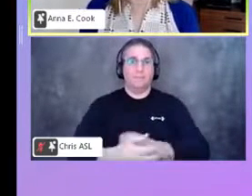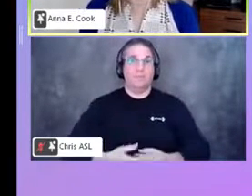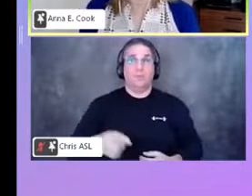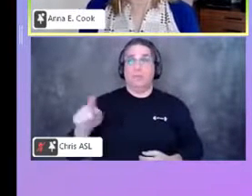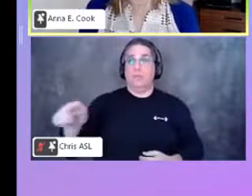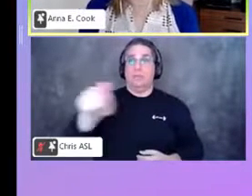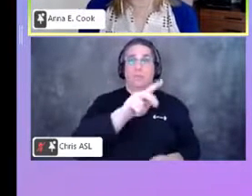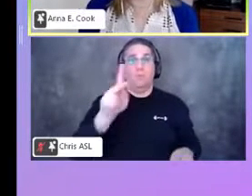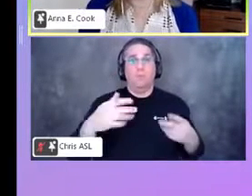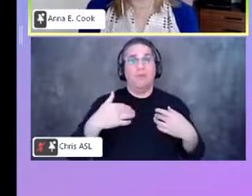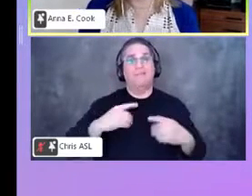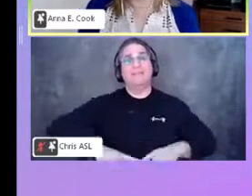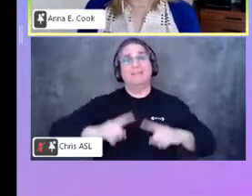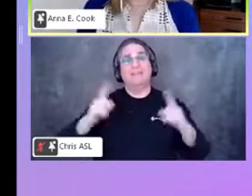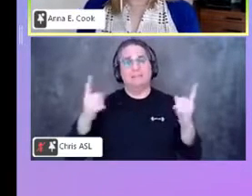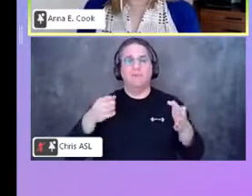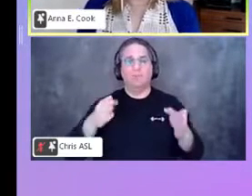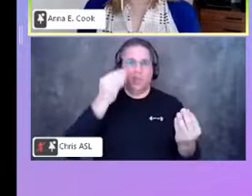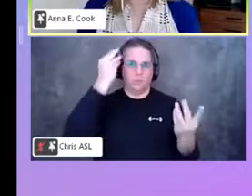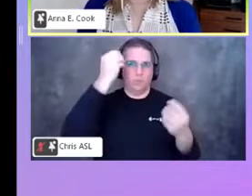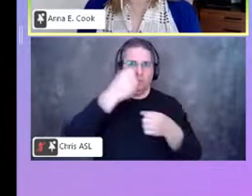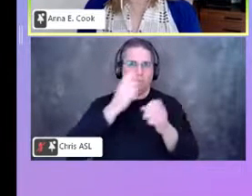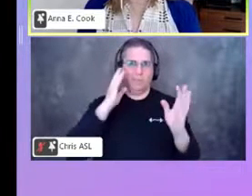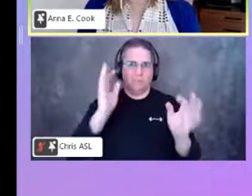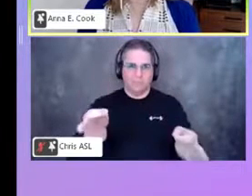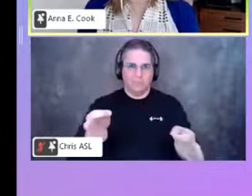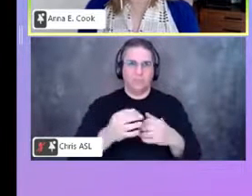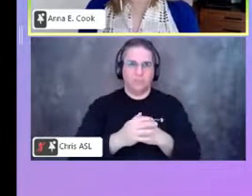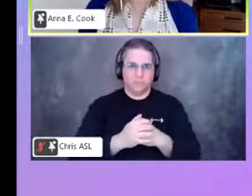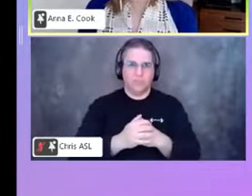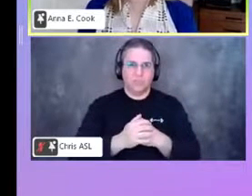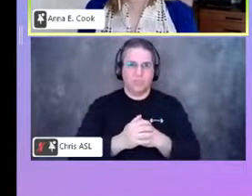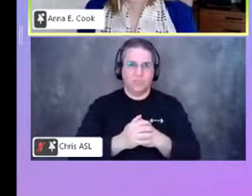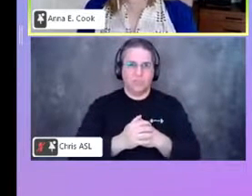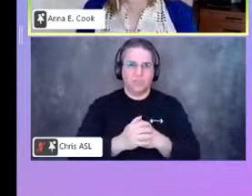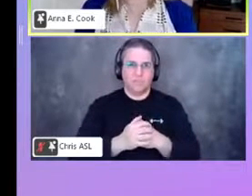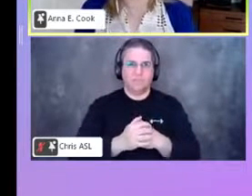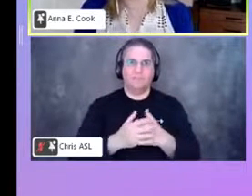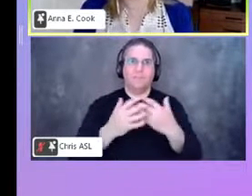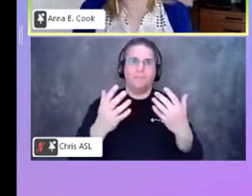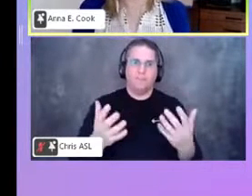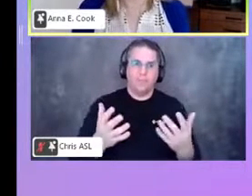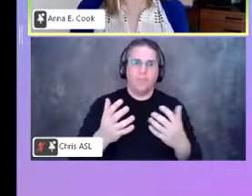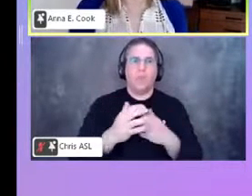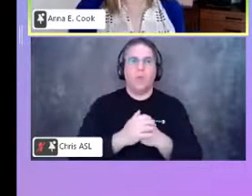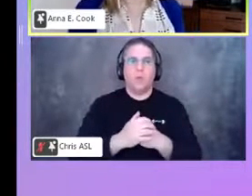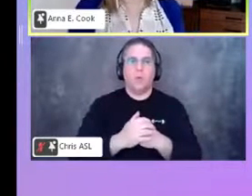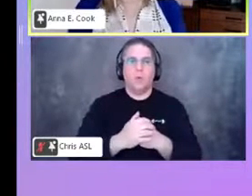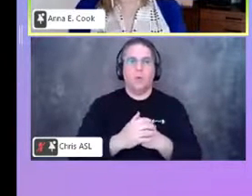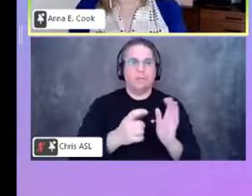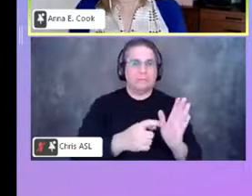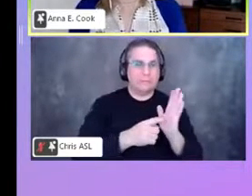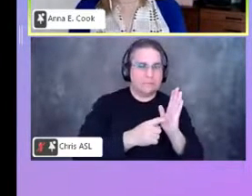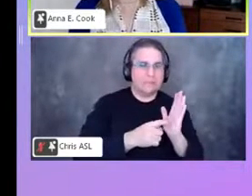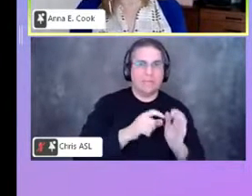for decisions Stakes consequences risks contextual information and more